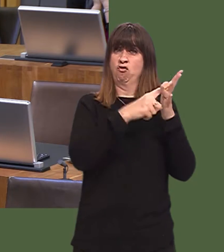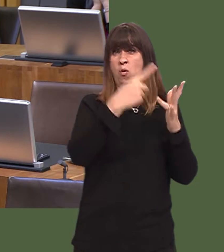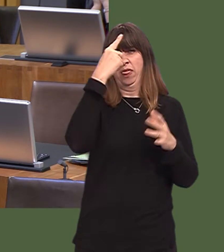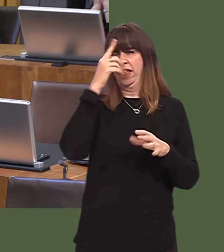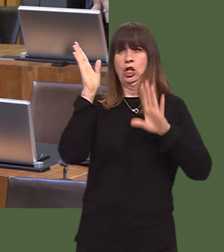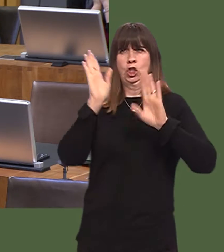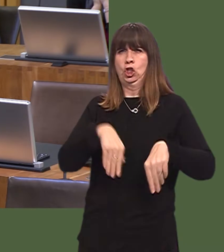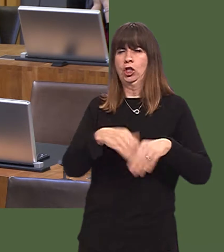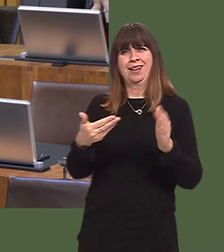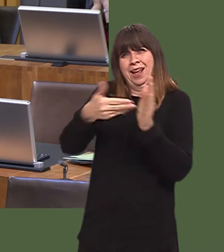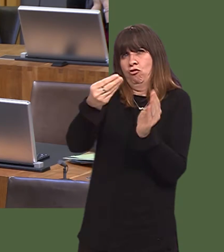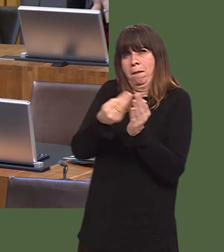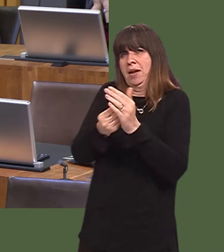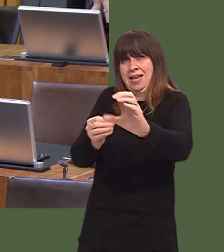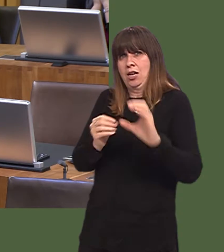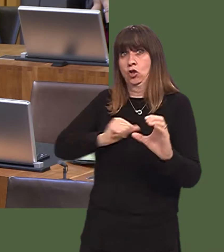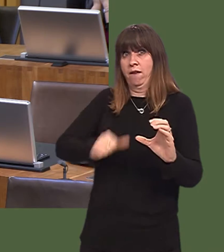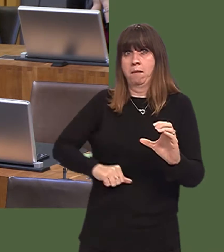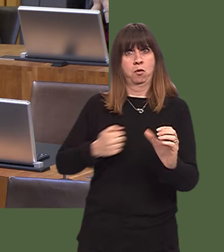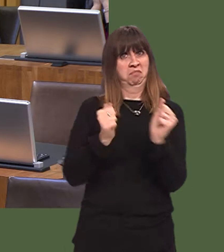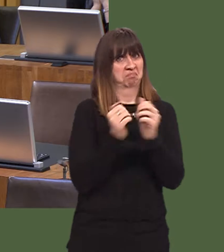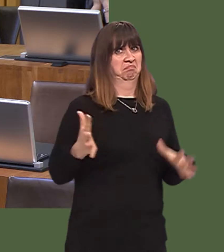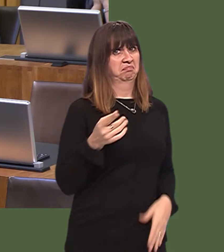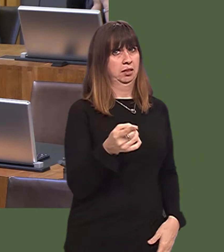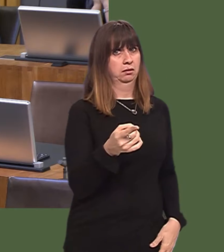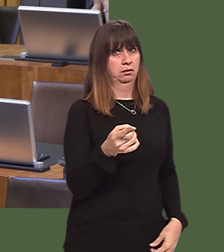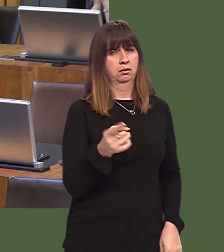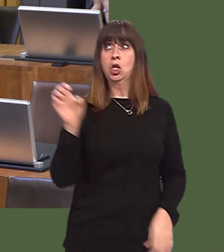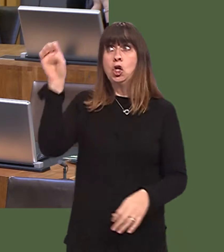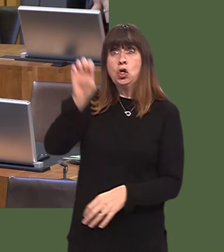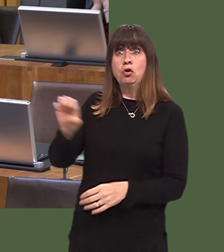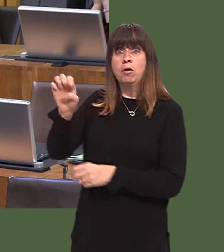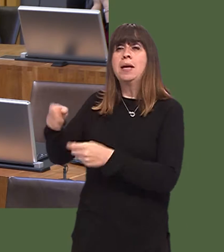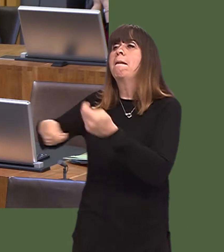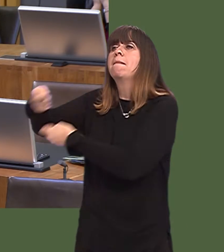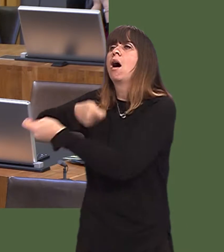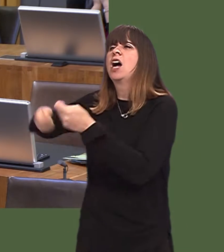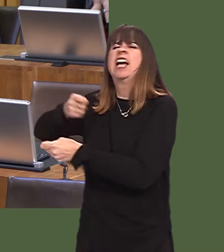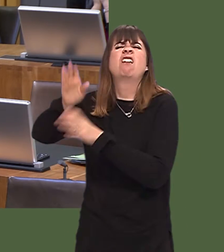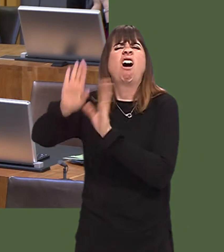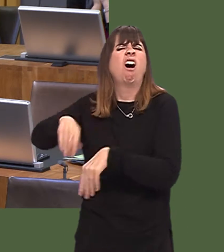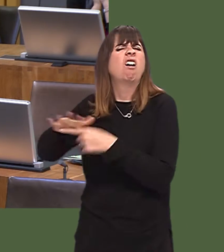That is not something that we would support as a Government. And there are some who suggest that the European market is not important for farmingó90 per